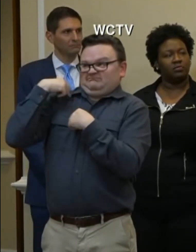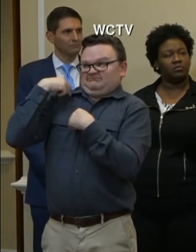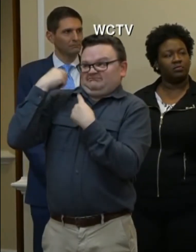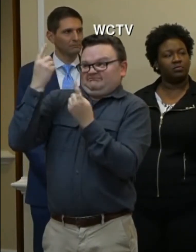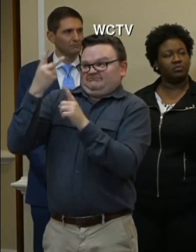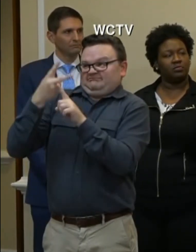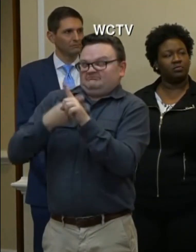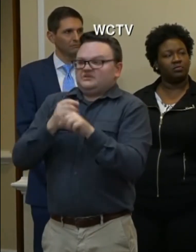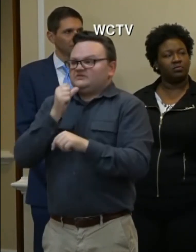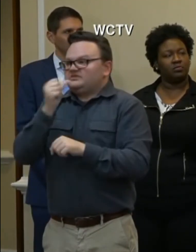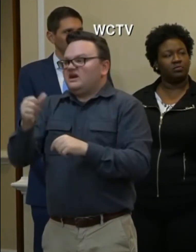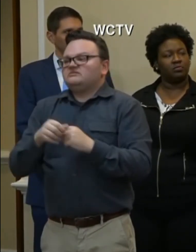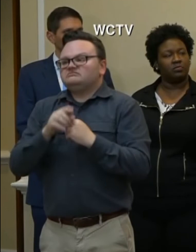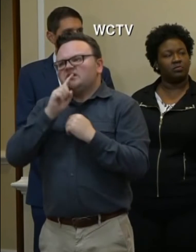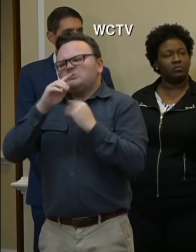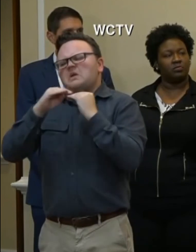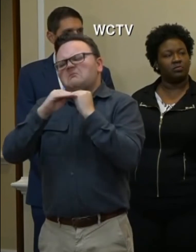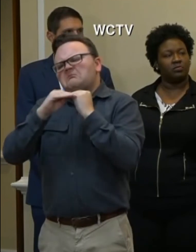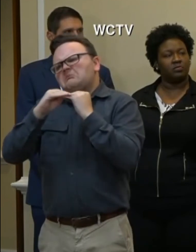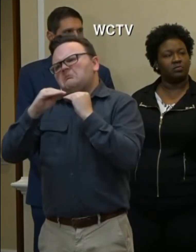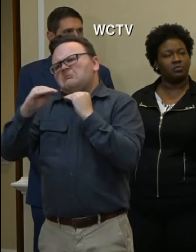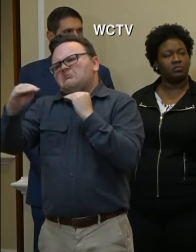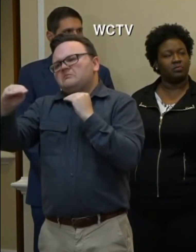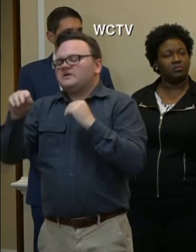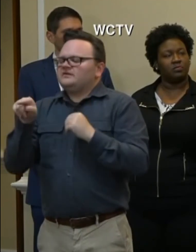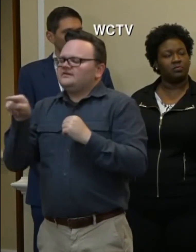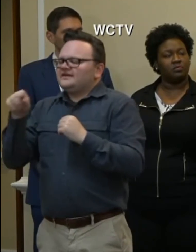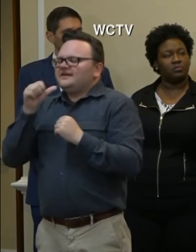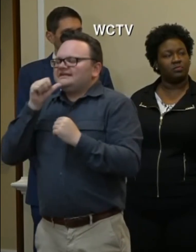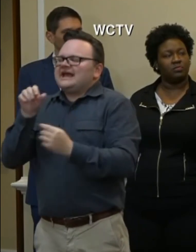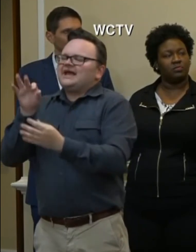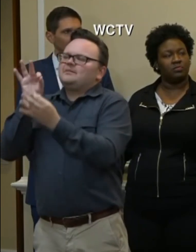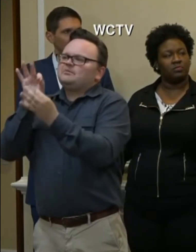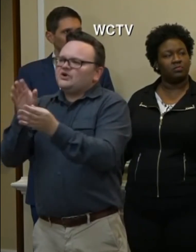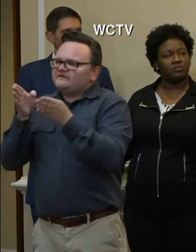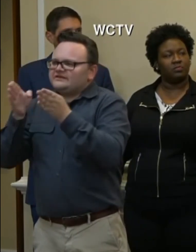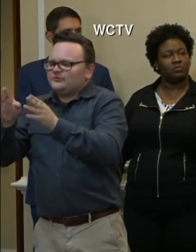months and so that's not a perfect tool that is one indicator that they're using